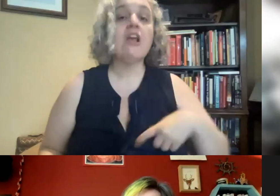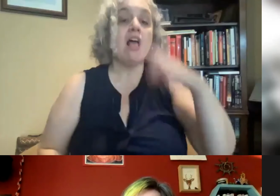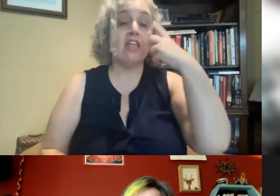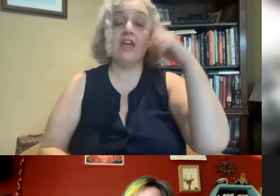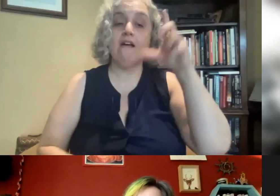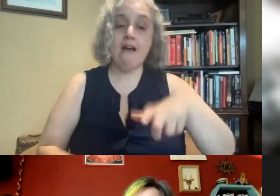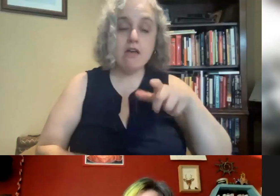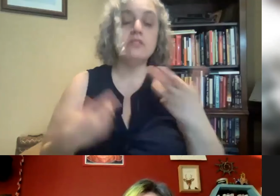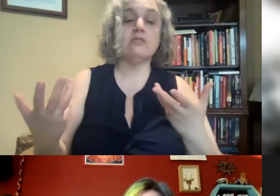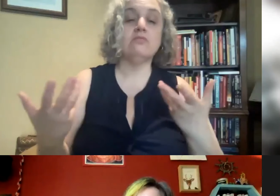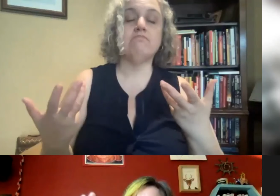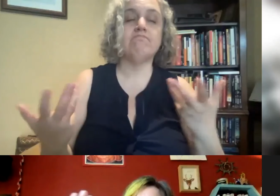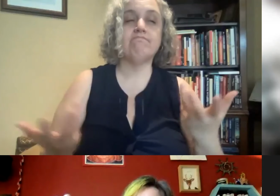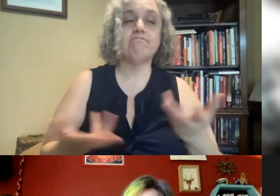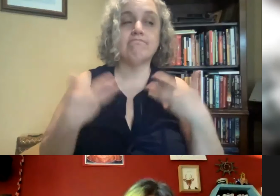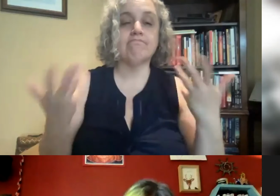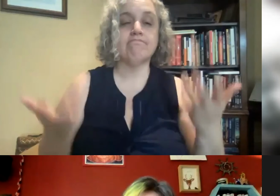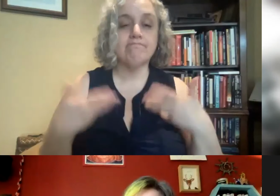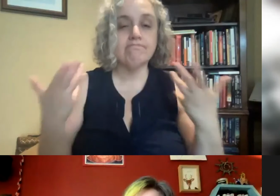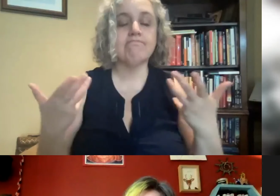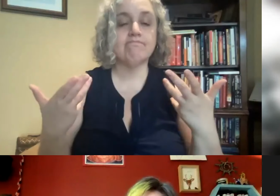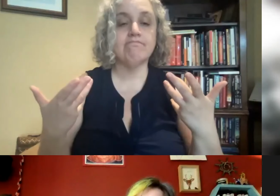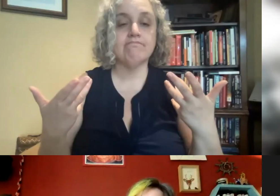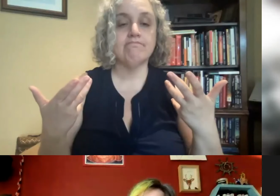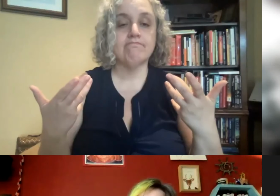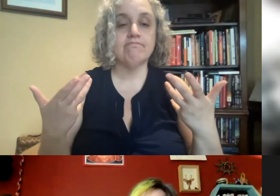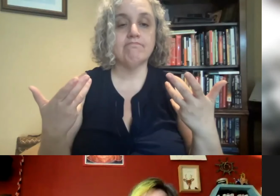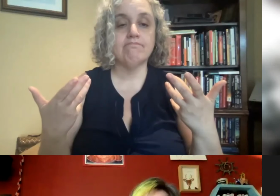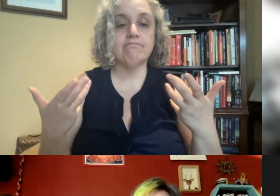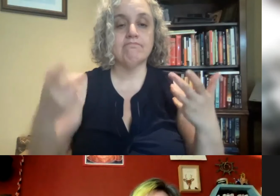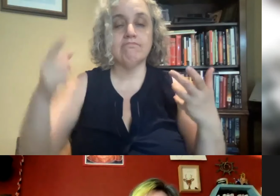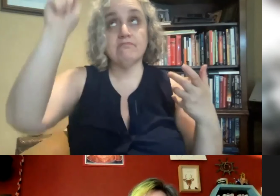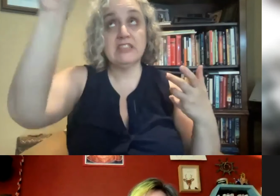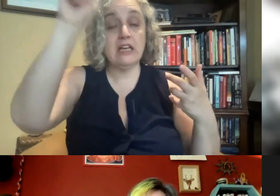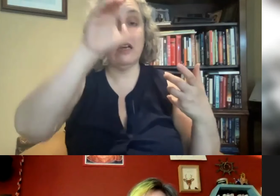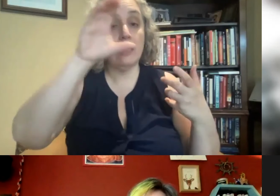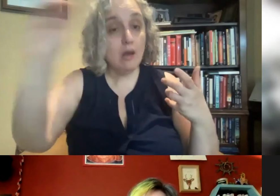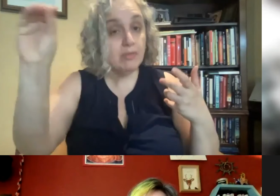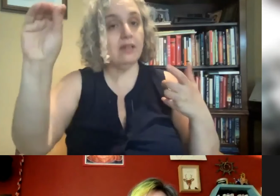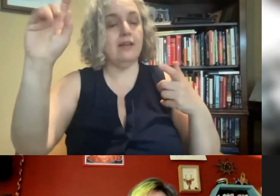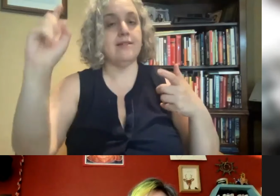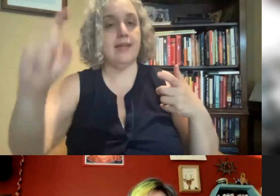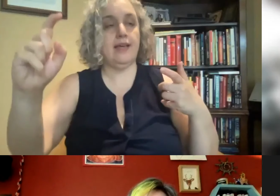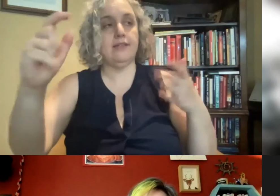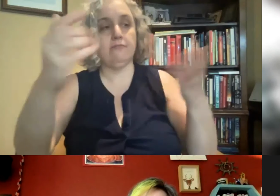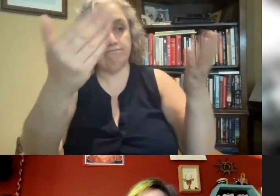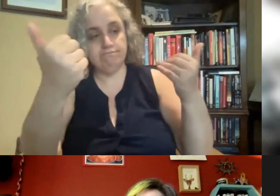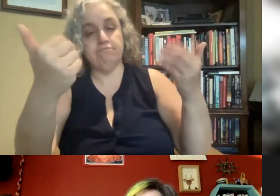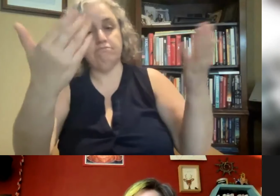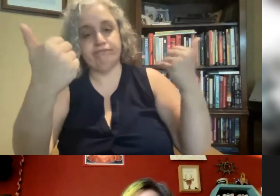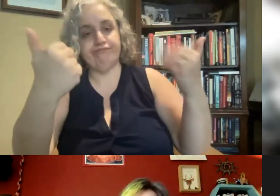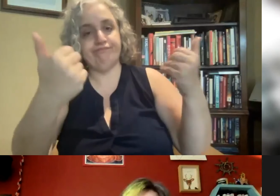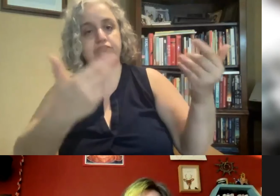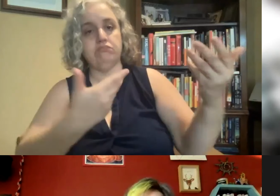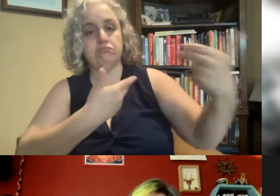be hand stretched out from the corporations. But then I also think that